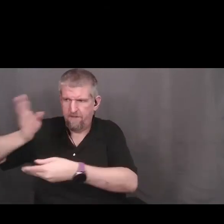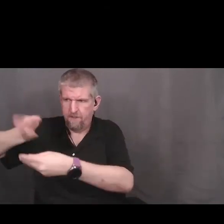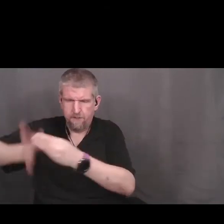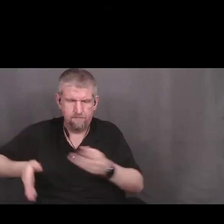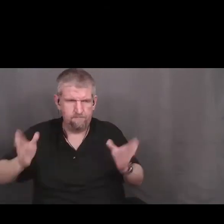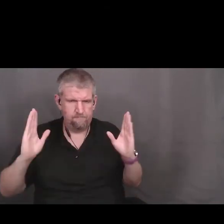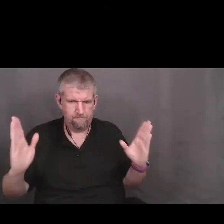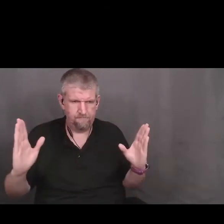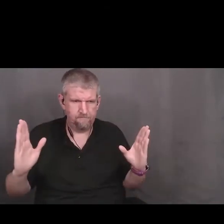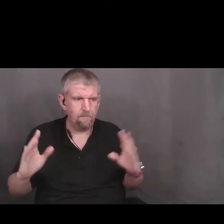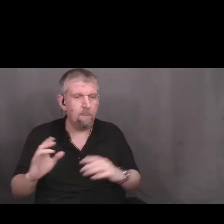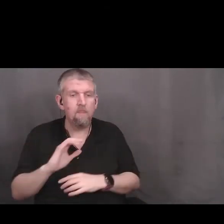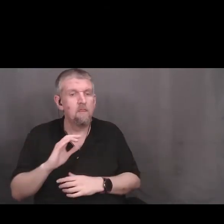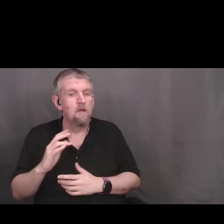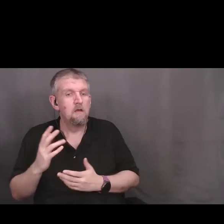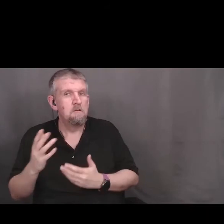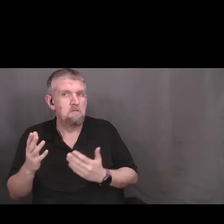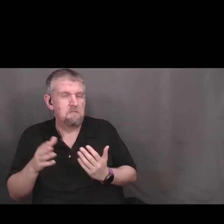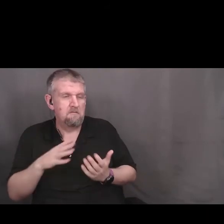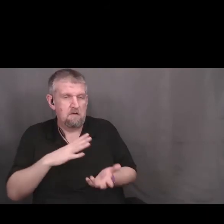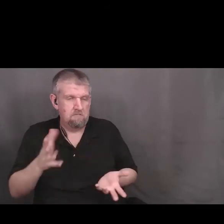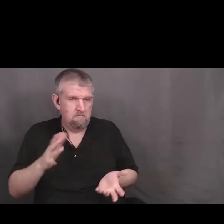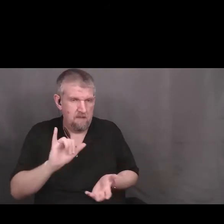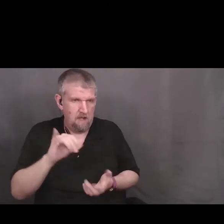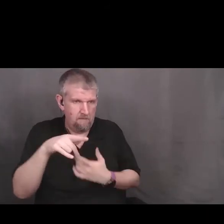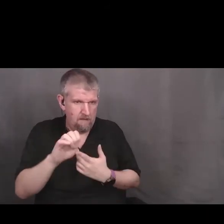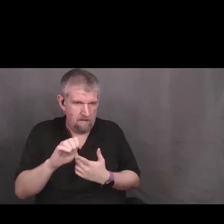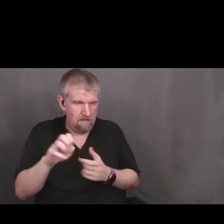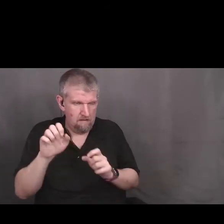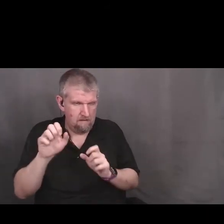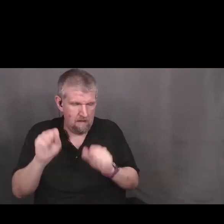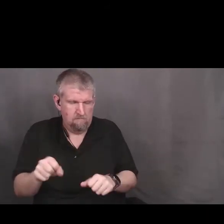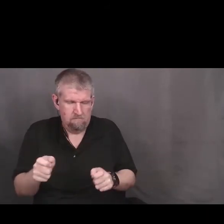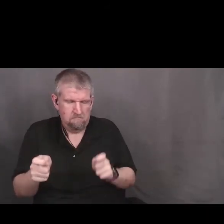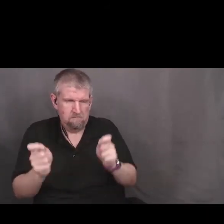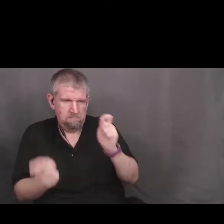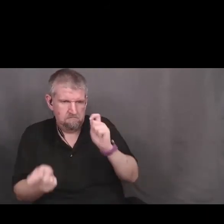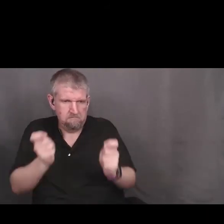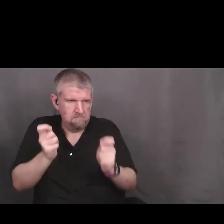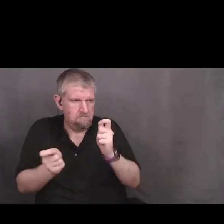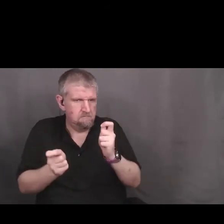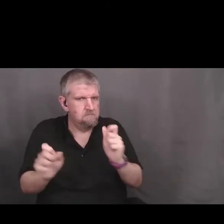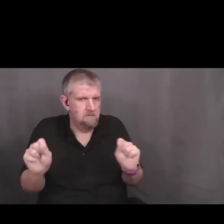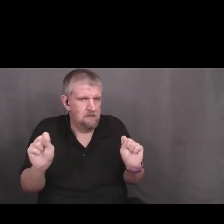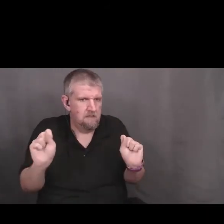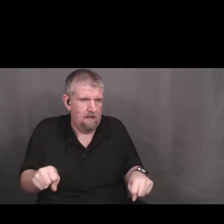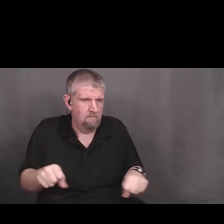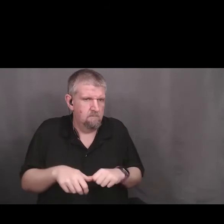the IPE is a document that can always be amended, it can always be changed.